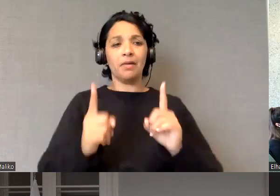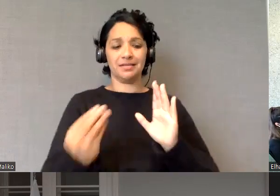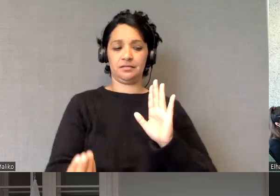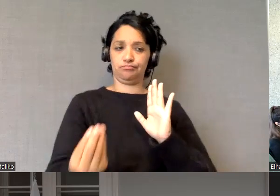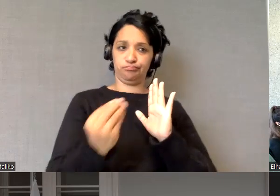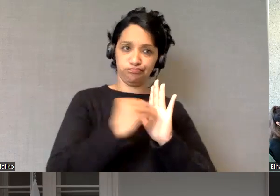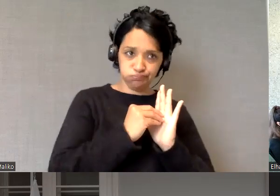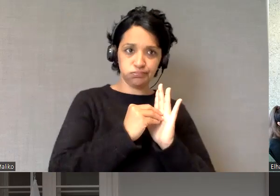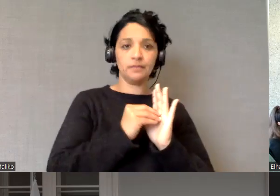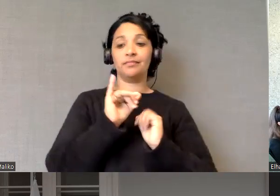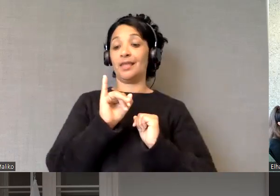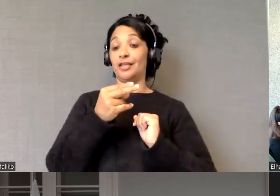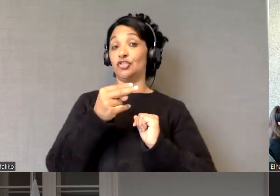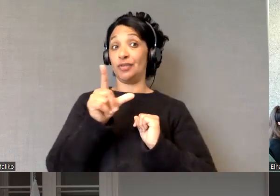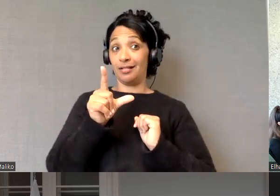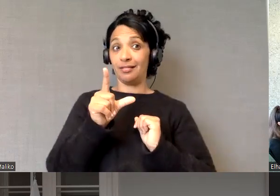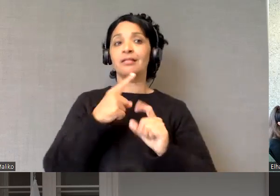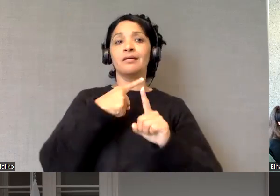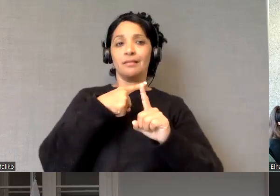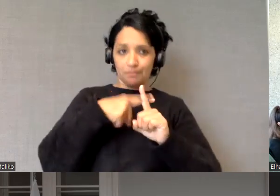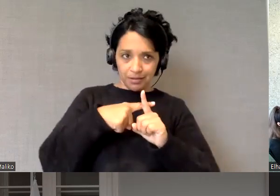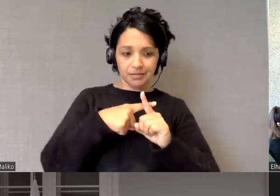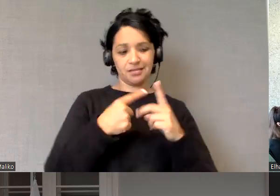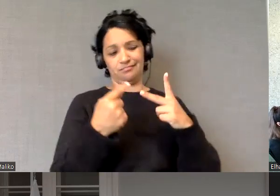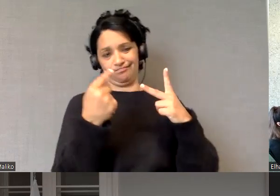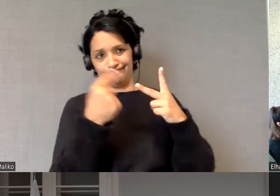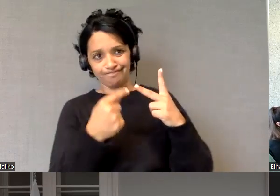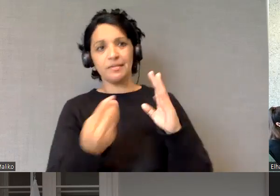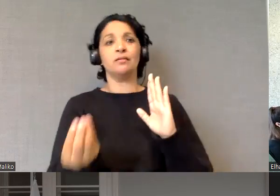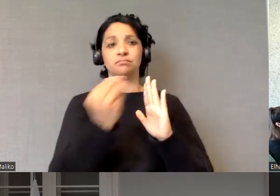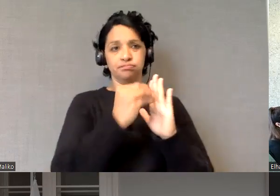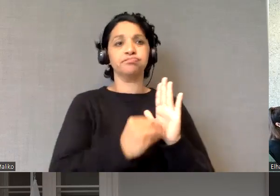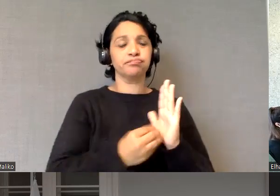humanitarian law and customer international humanitarian law, as I said using outdated